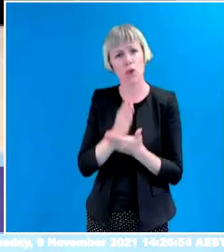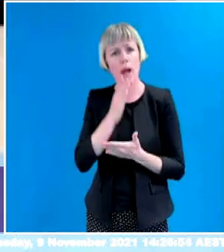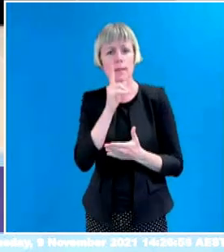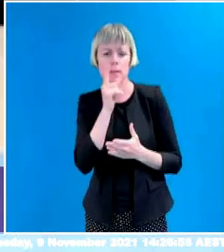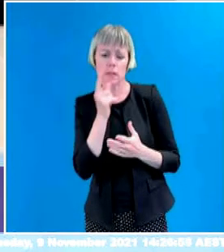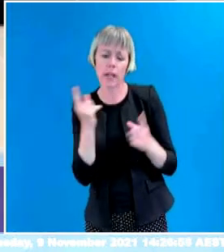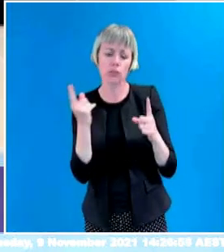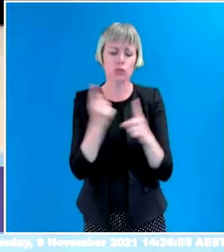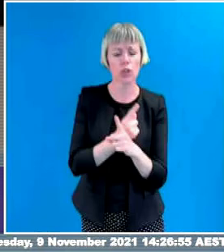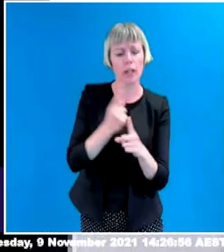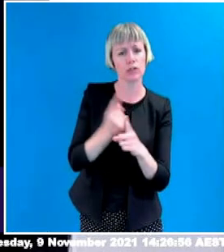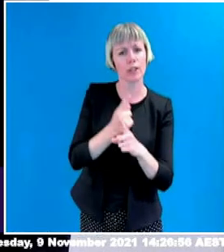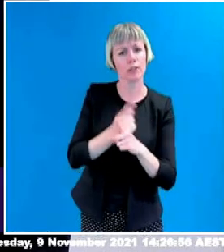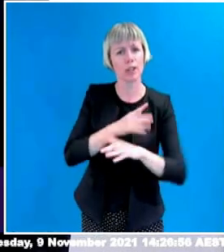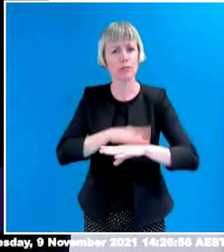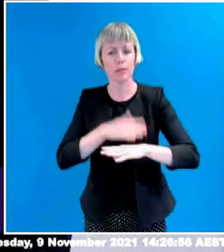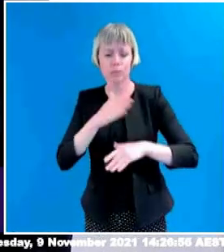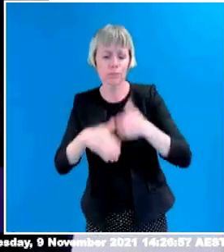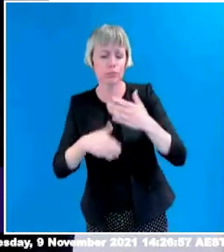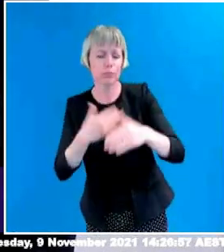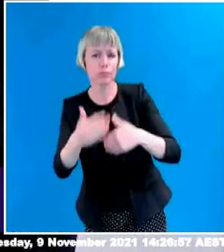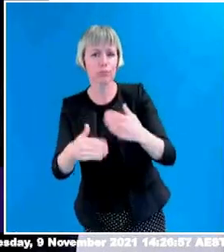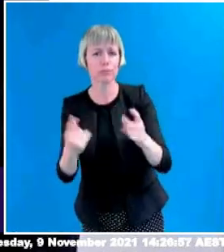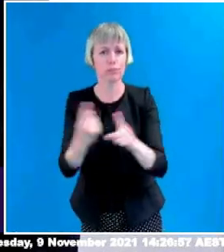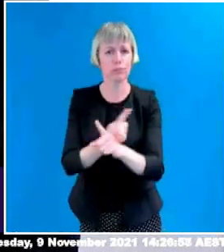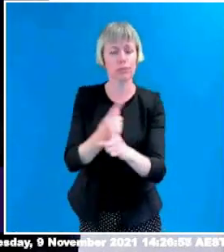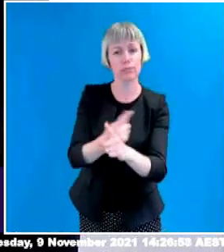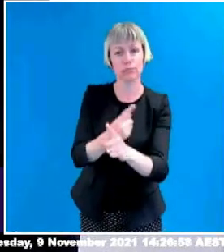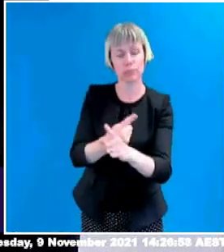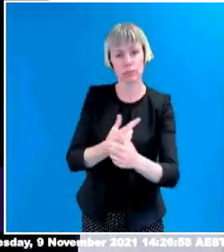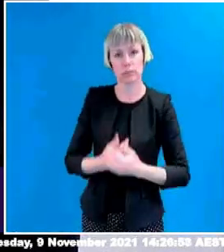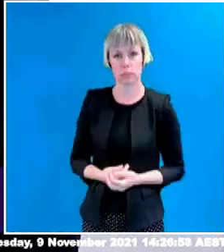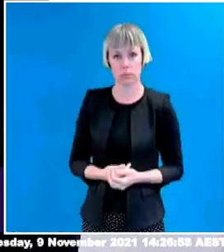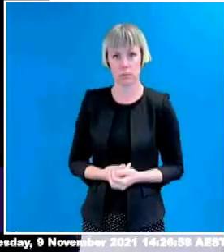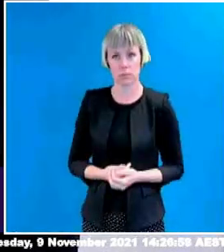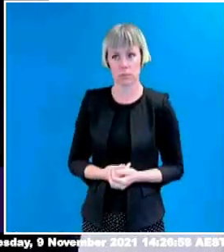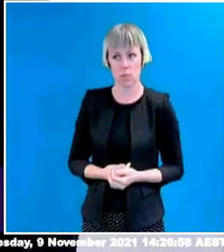What is the utility of having the interpretive declaration in relation to